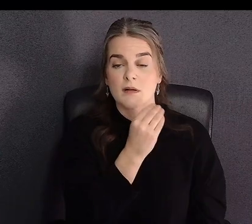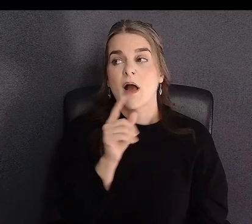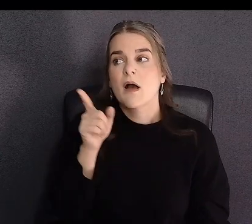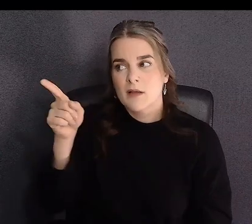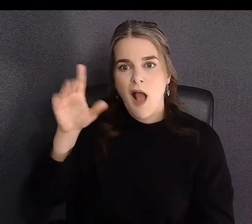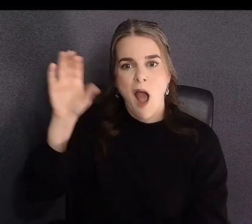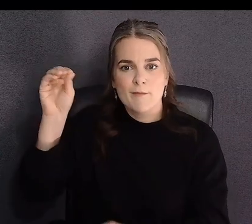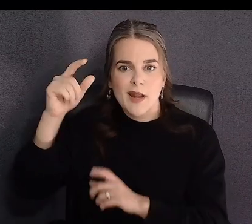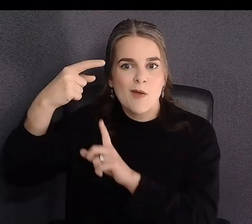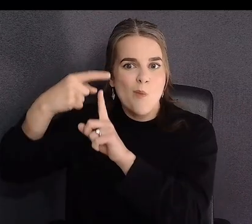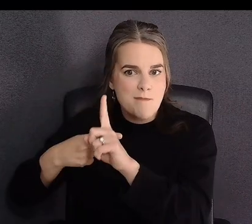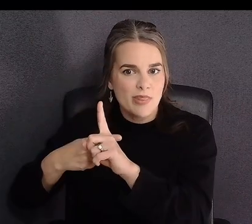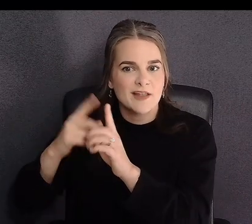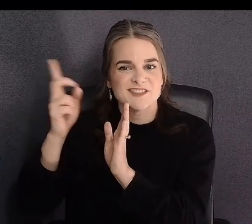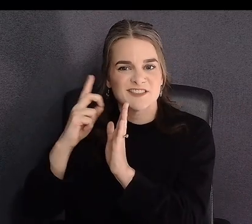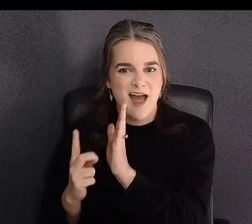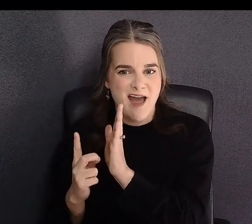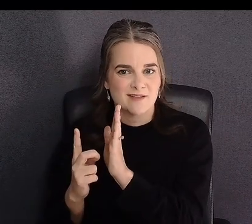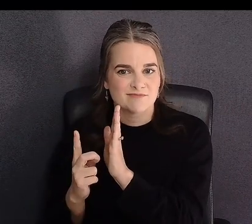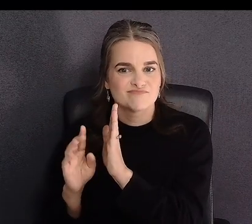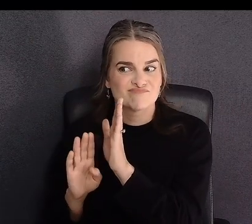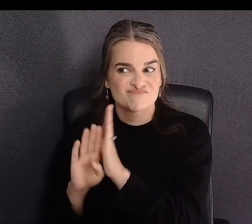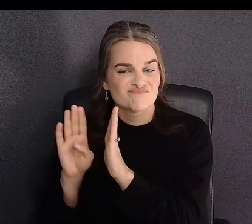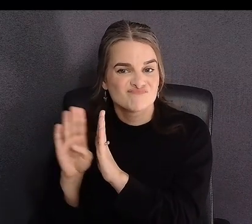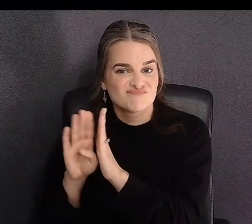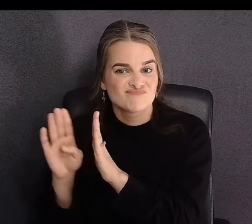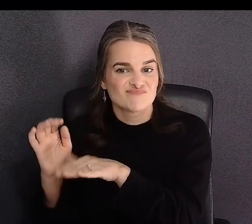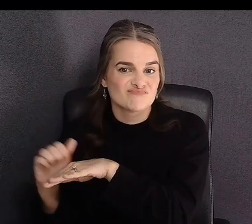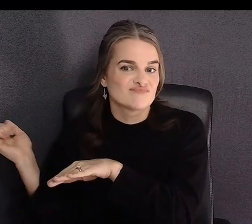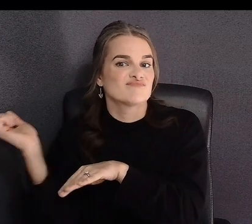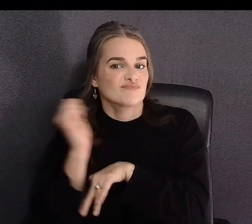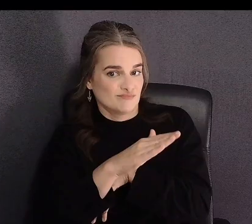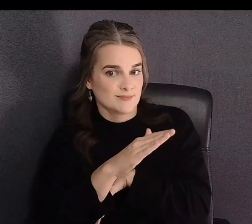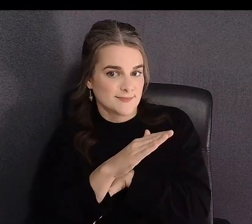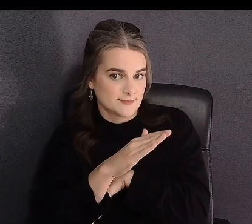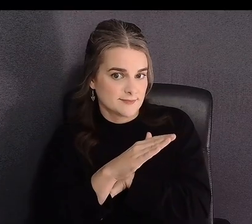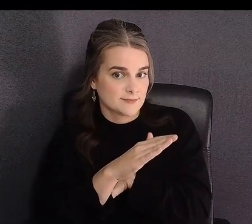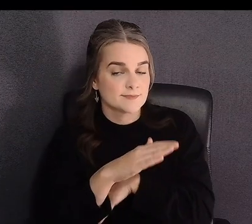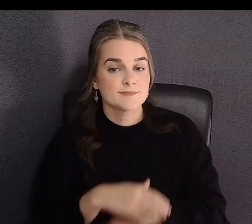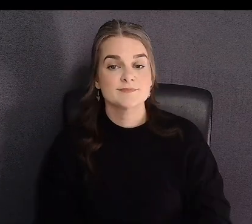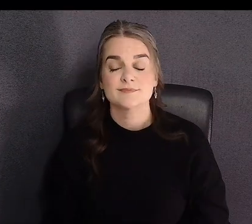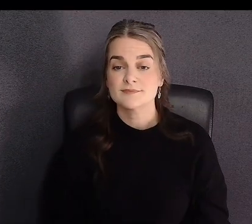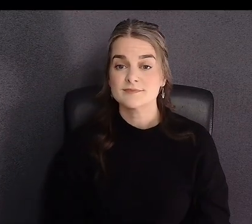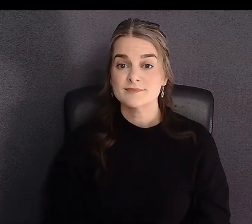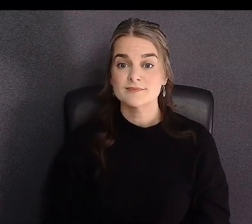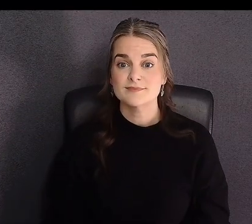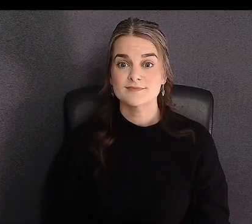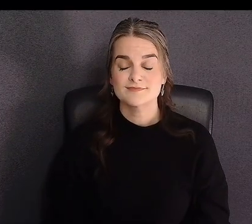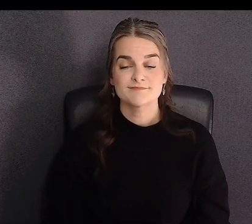to design it. They ship it to you. And then, basically, mine fit perfect.